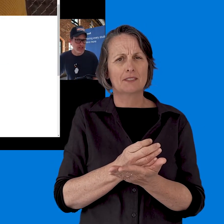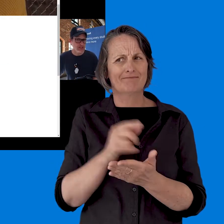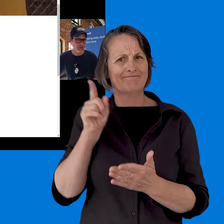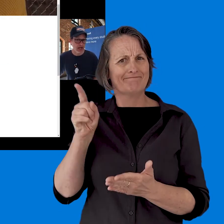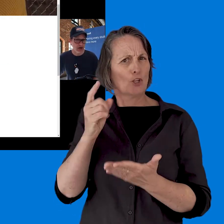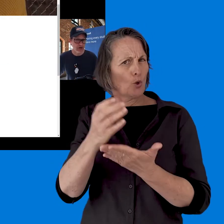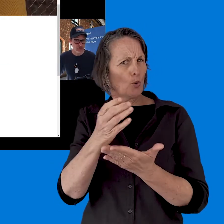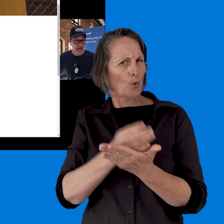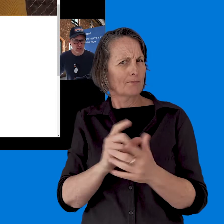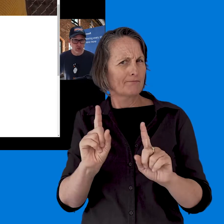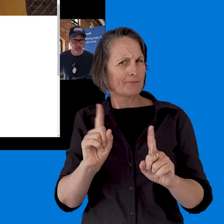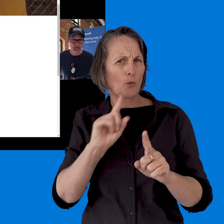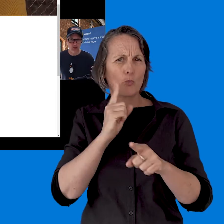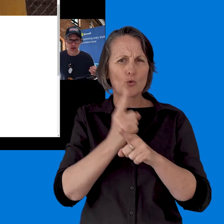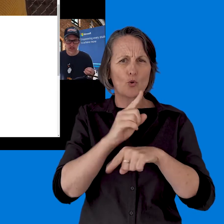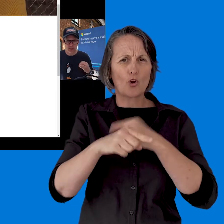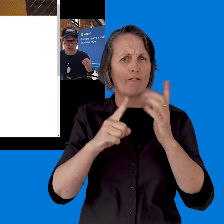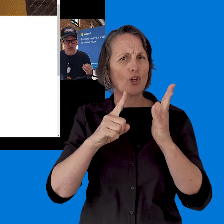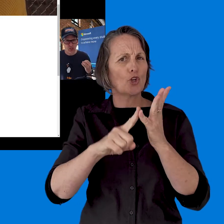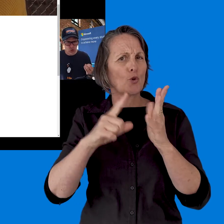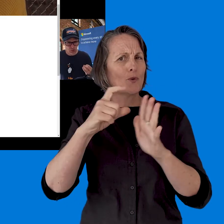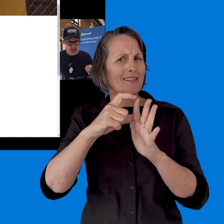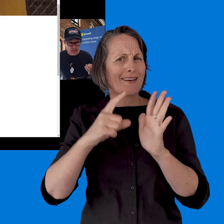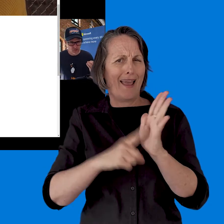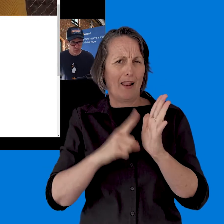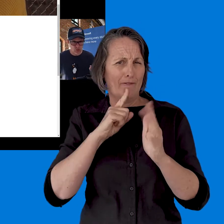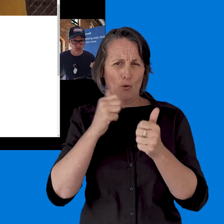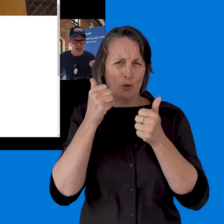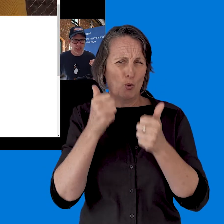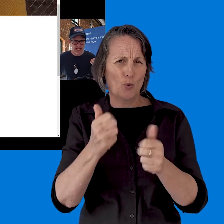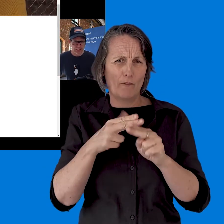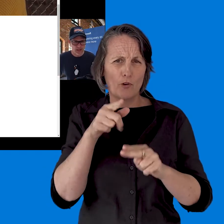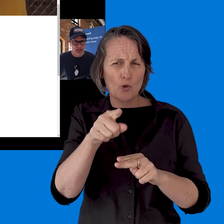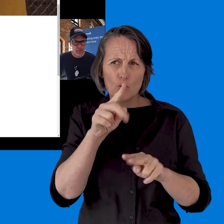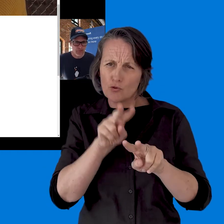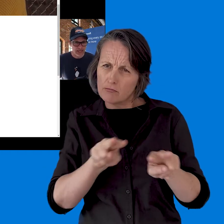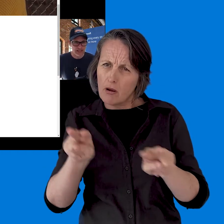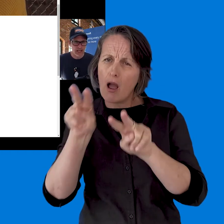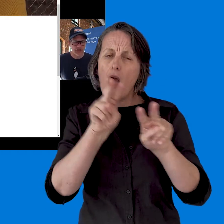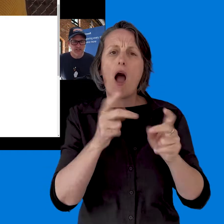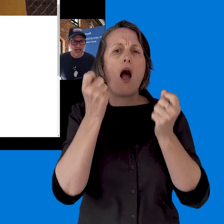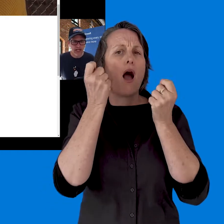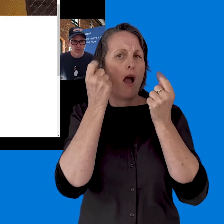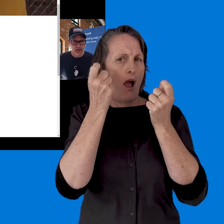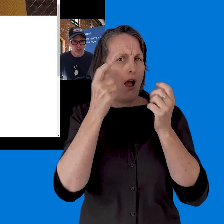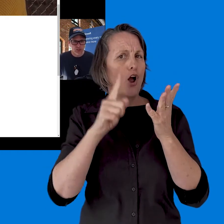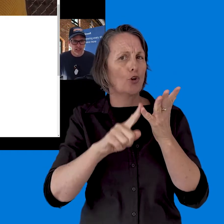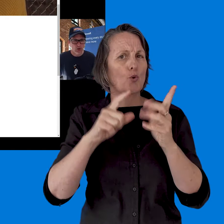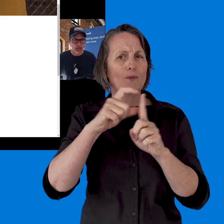of these different areas around UDL, right? So it's just a good place for you to get some of that basic understanding around UDL.